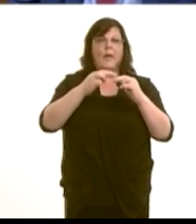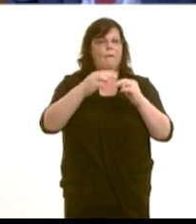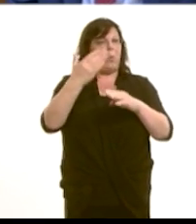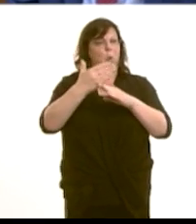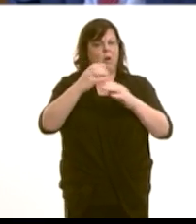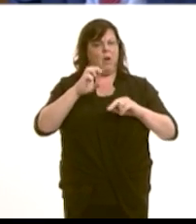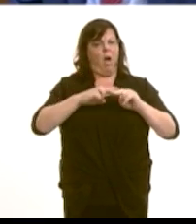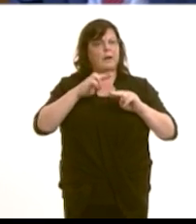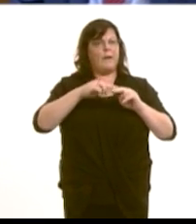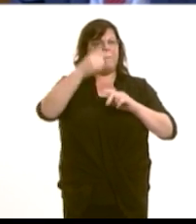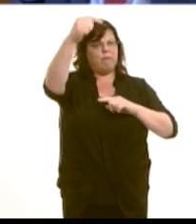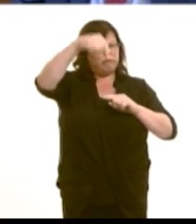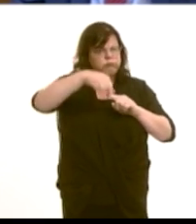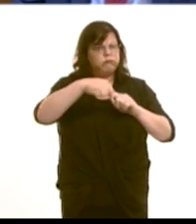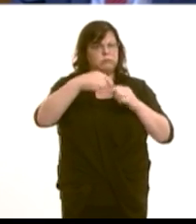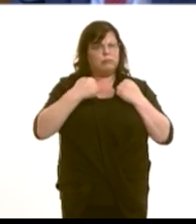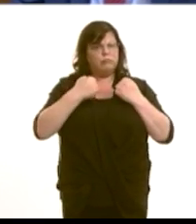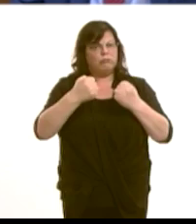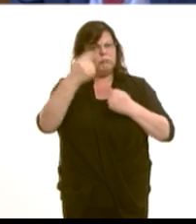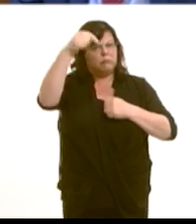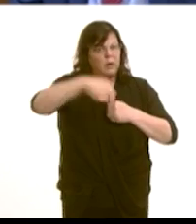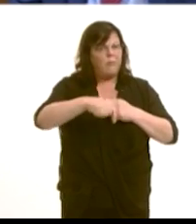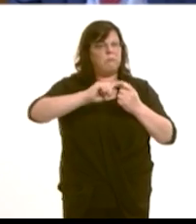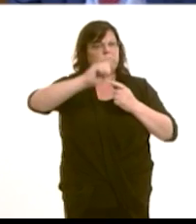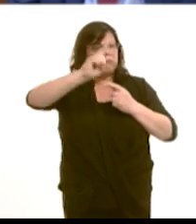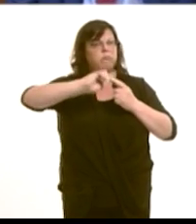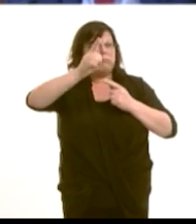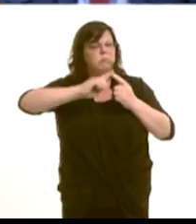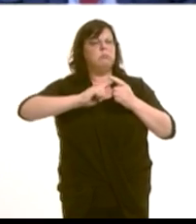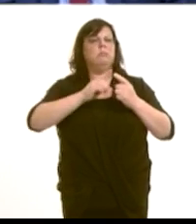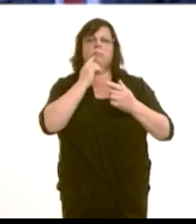quickly into Cardiff, but also to attract investment away from the coast and further